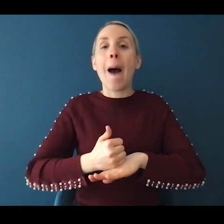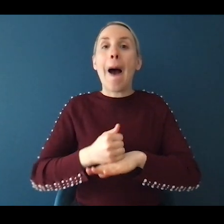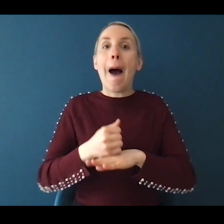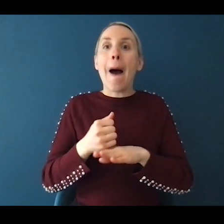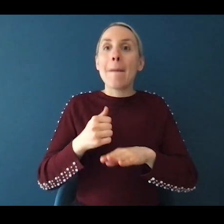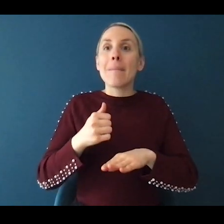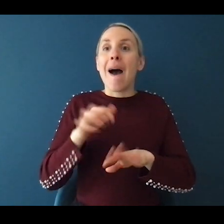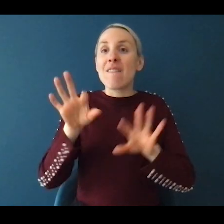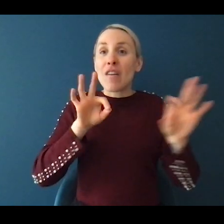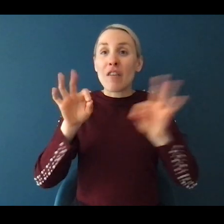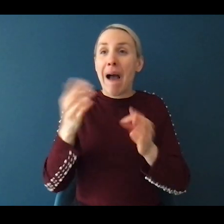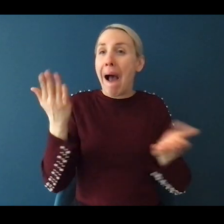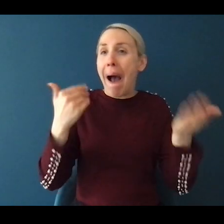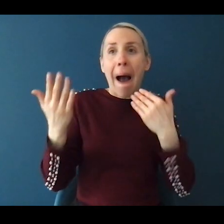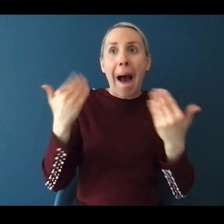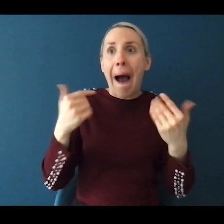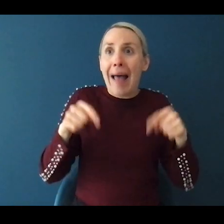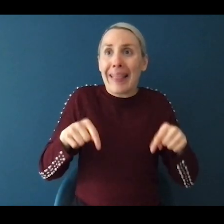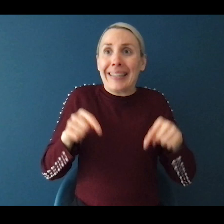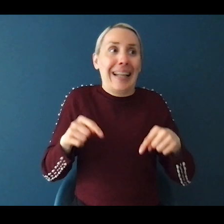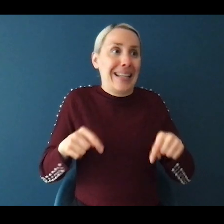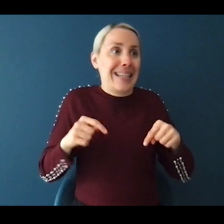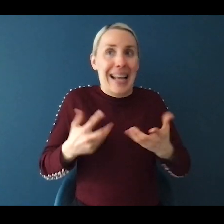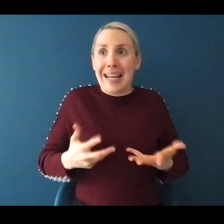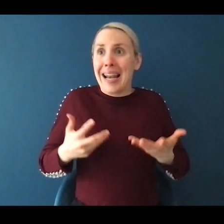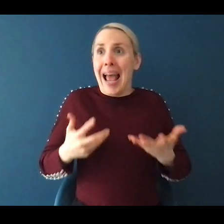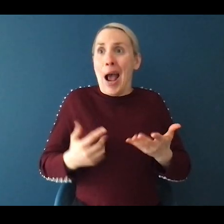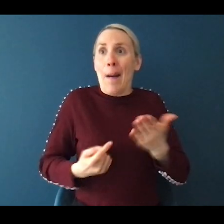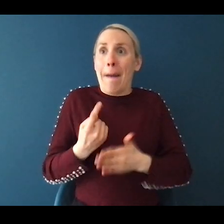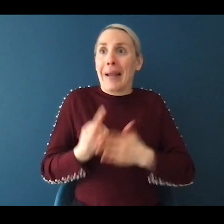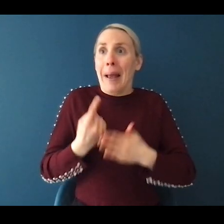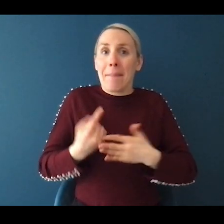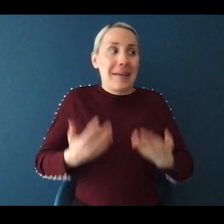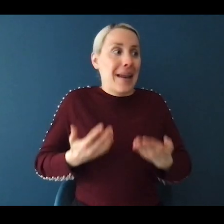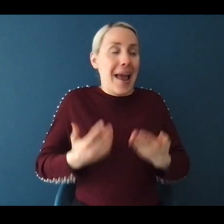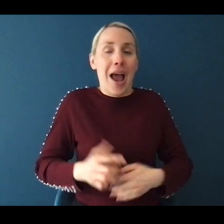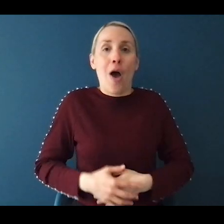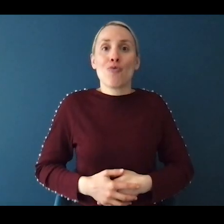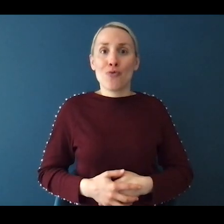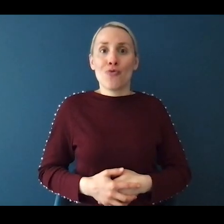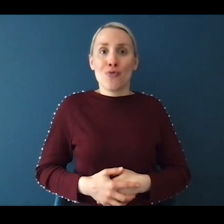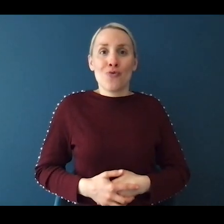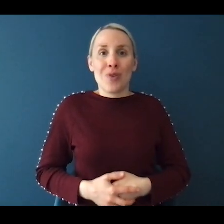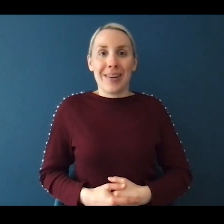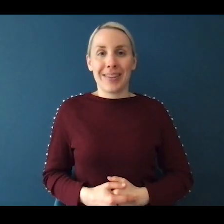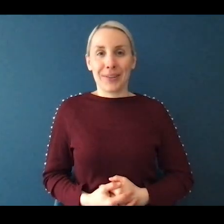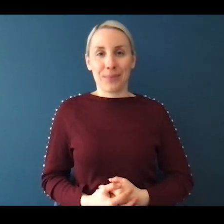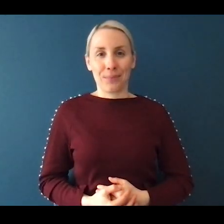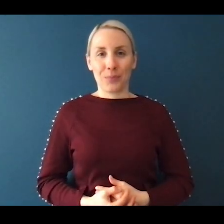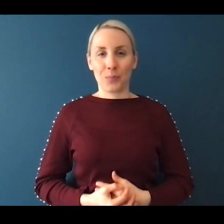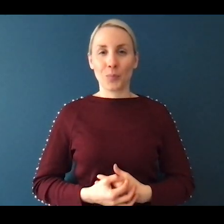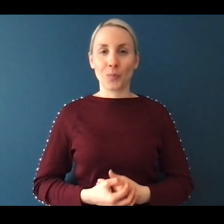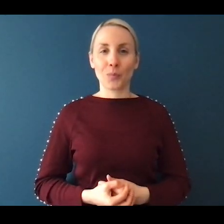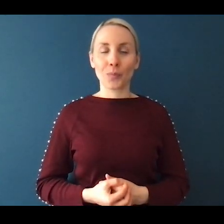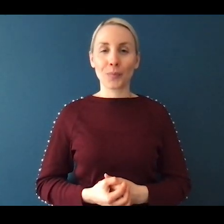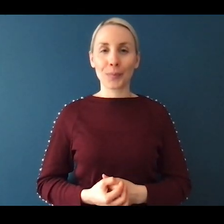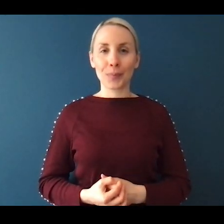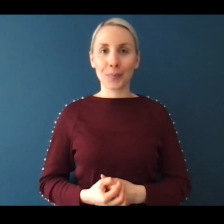and I was inviting everyone to see the exhibition I was like and this is it was